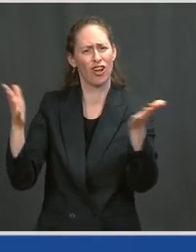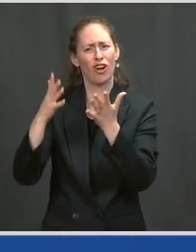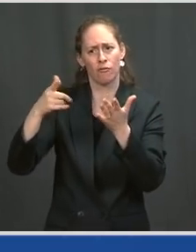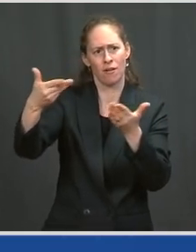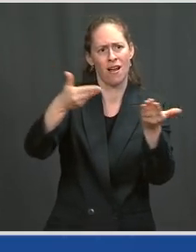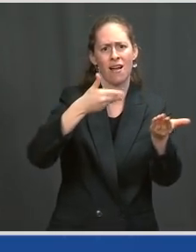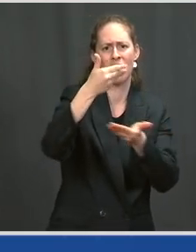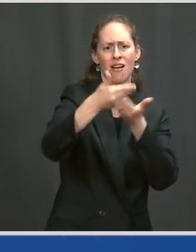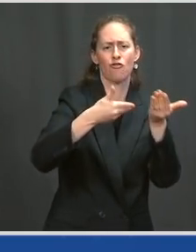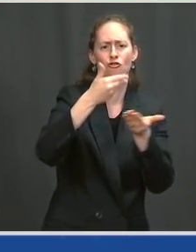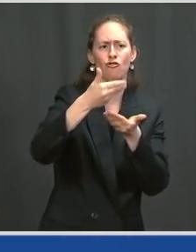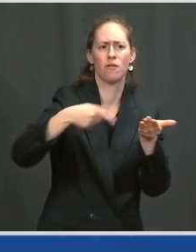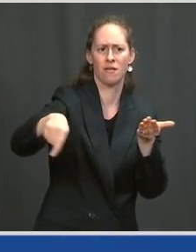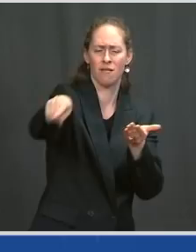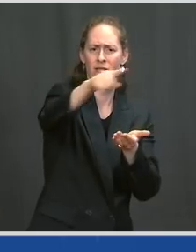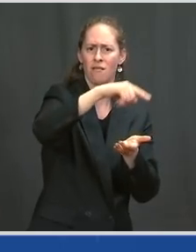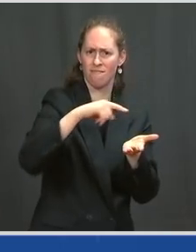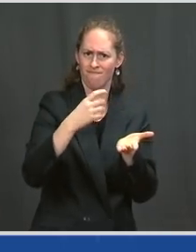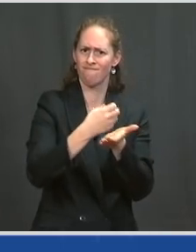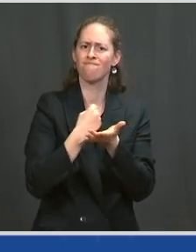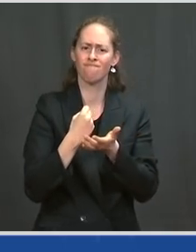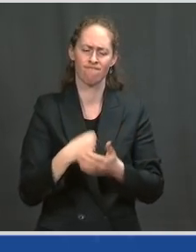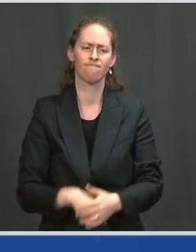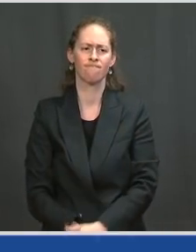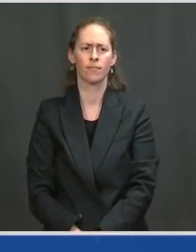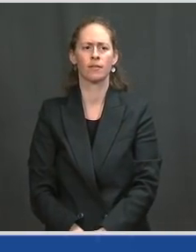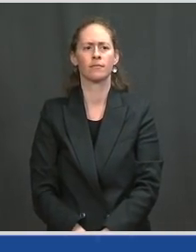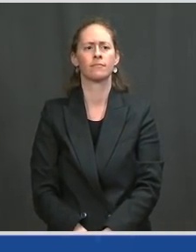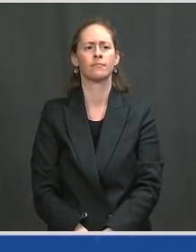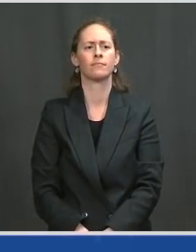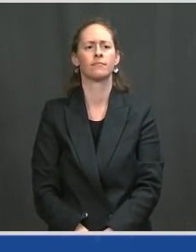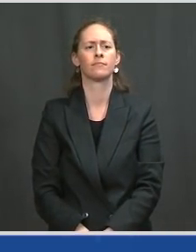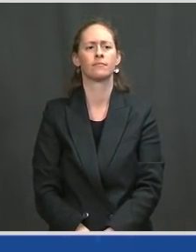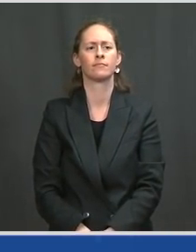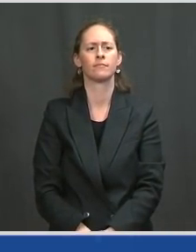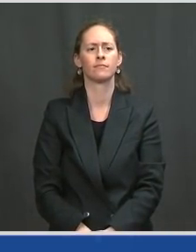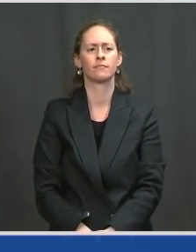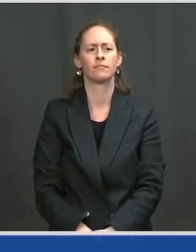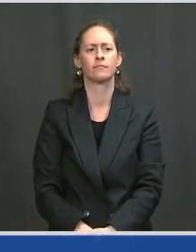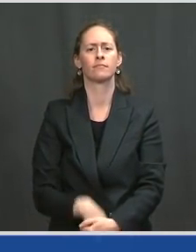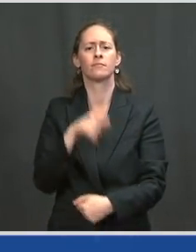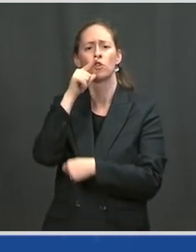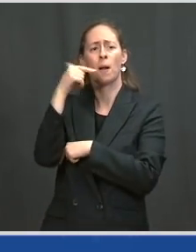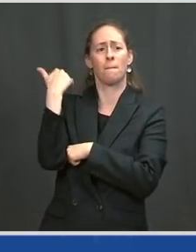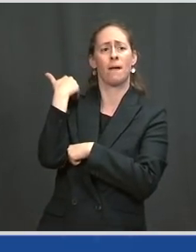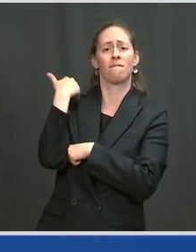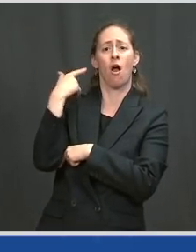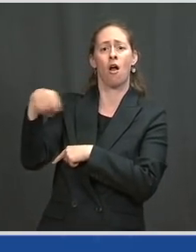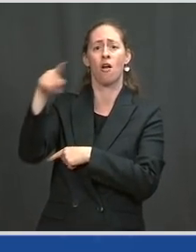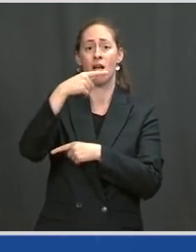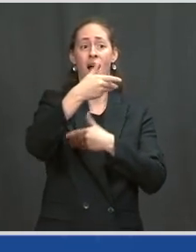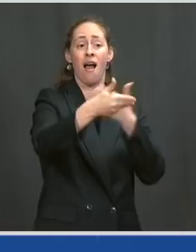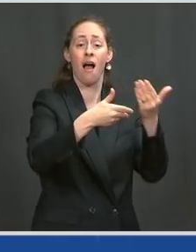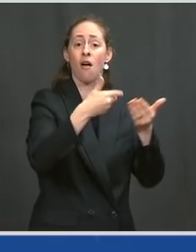For example, employers can hire back their laid-off workers part time without those workers having to give up